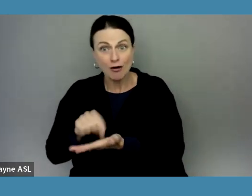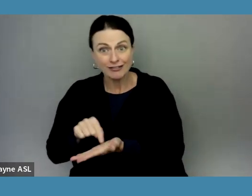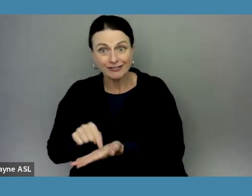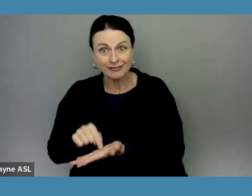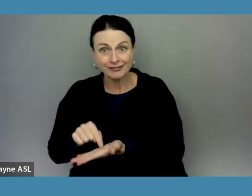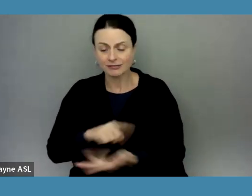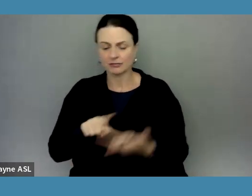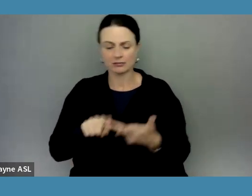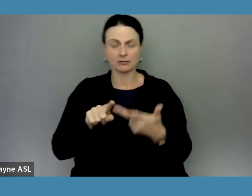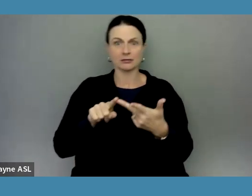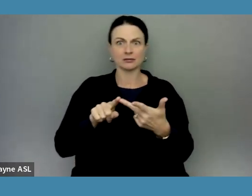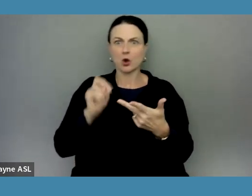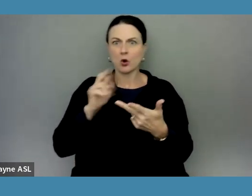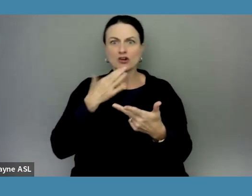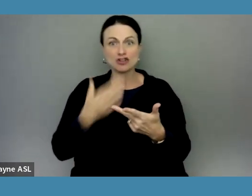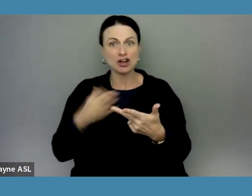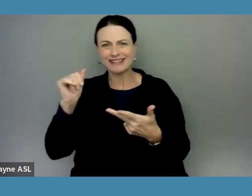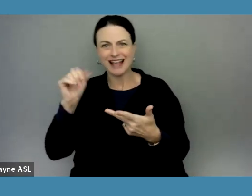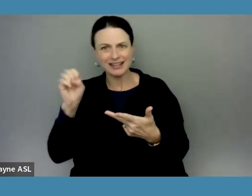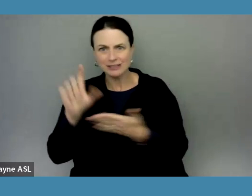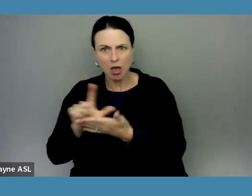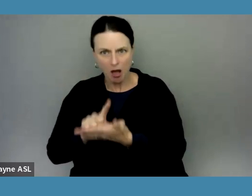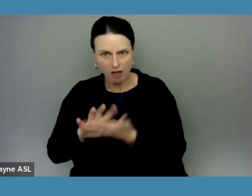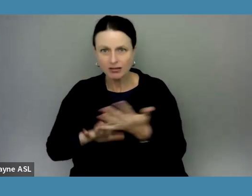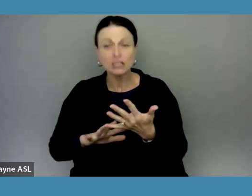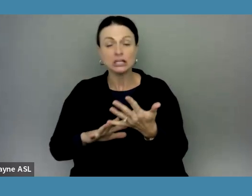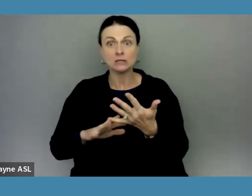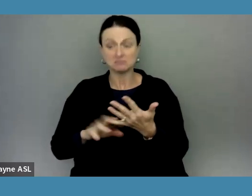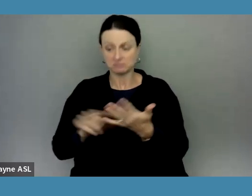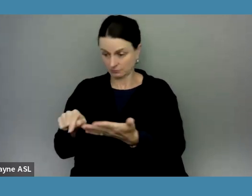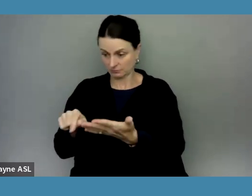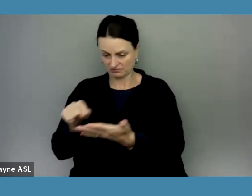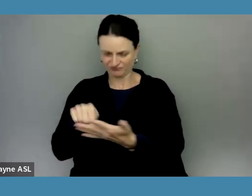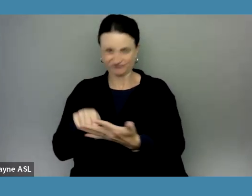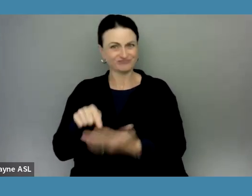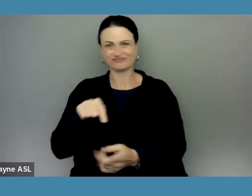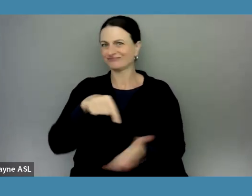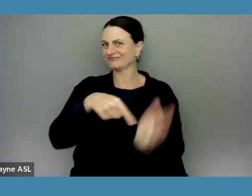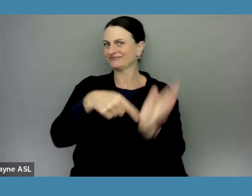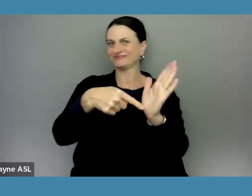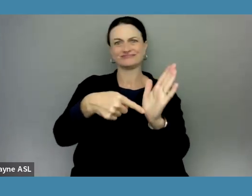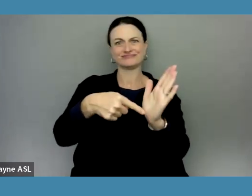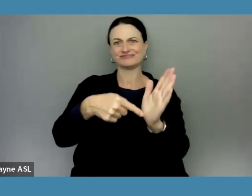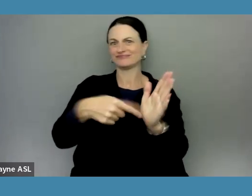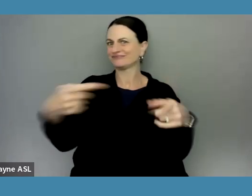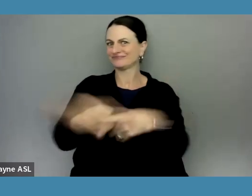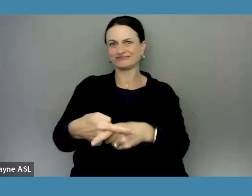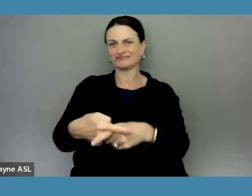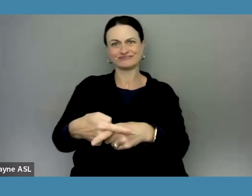or good case law, then you can take that and appeal it and say, if they had used the right facts